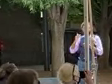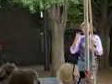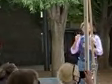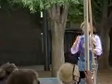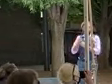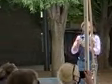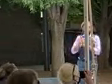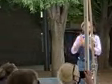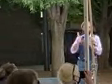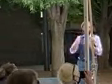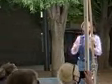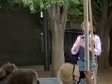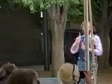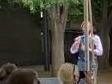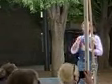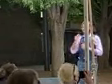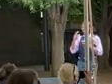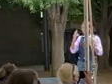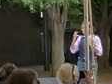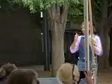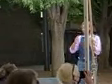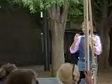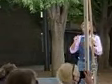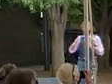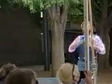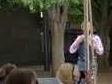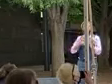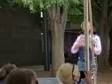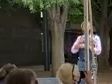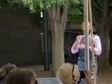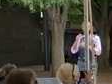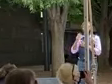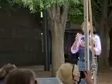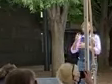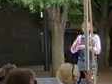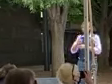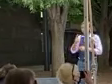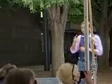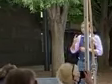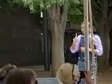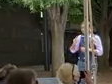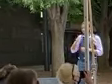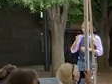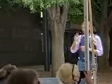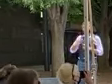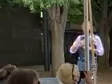and everyone should live enough that they gain some sort of disability and become differently abled.